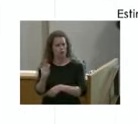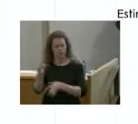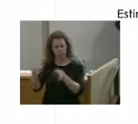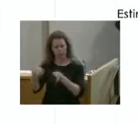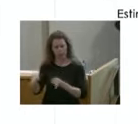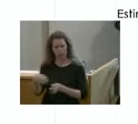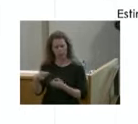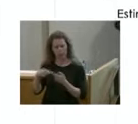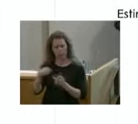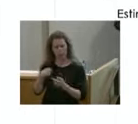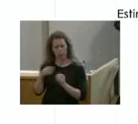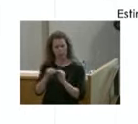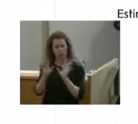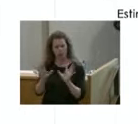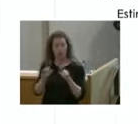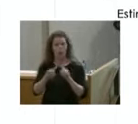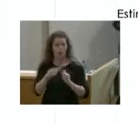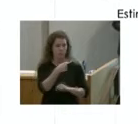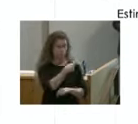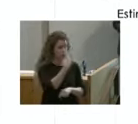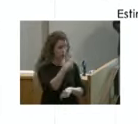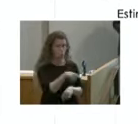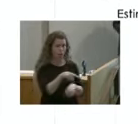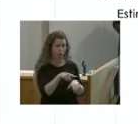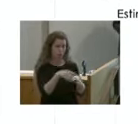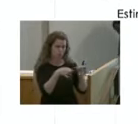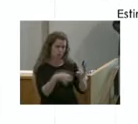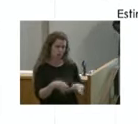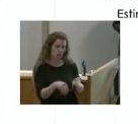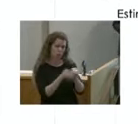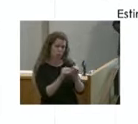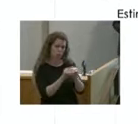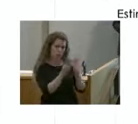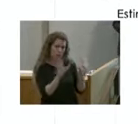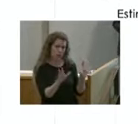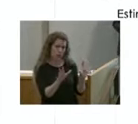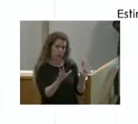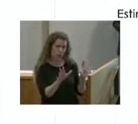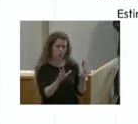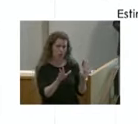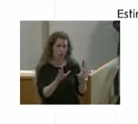hard to make sense of the fact that, for a week or, you know, for a long time our case